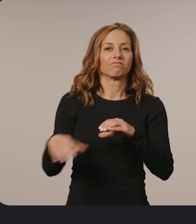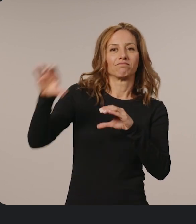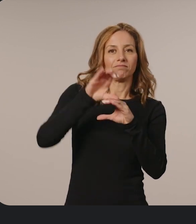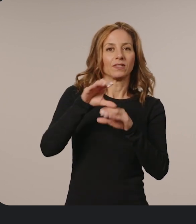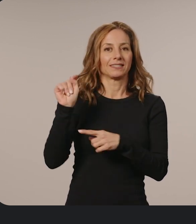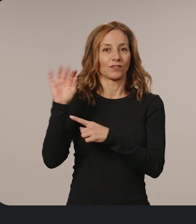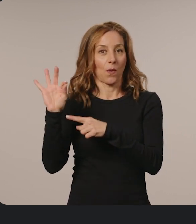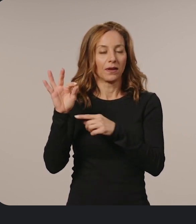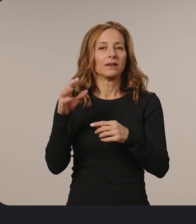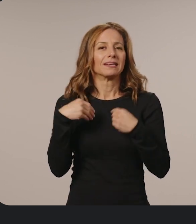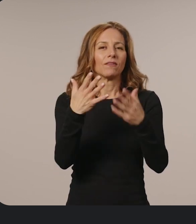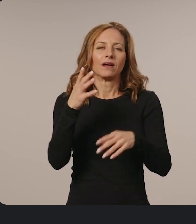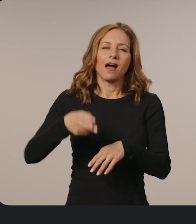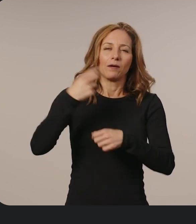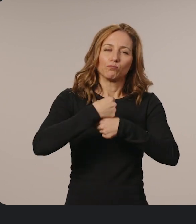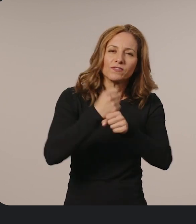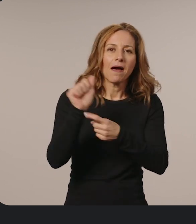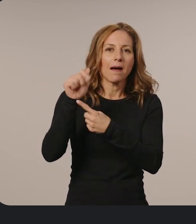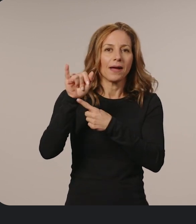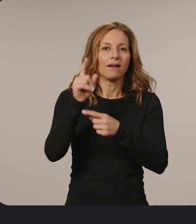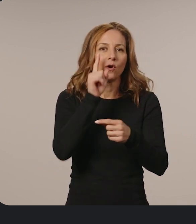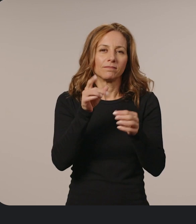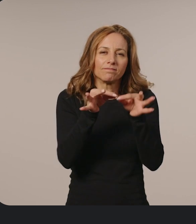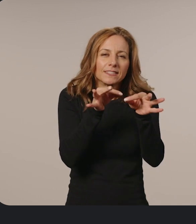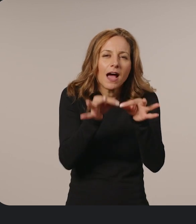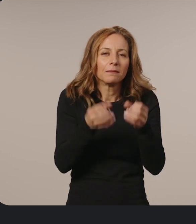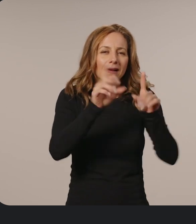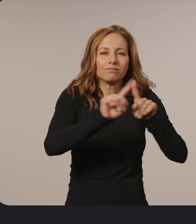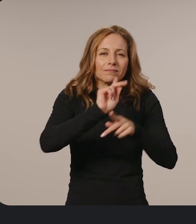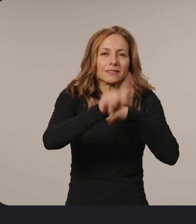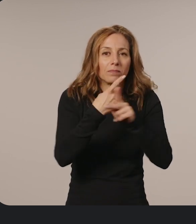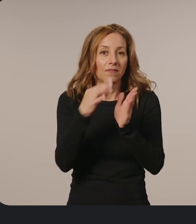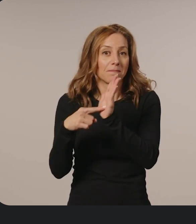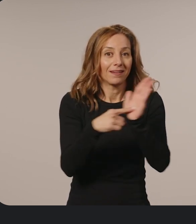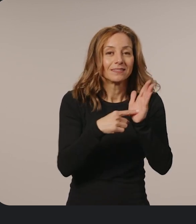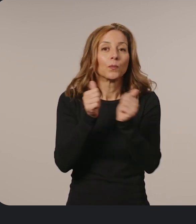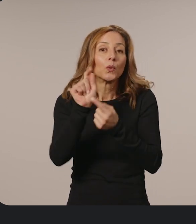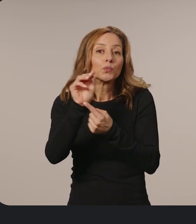Keras is built on top of TensorFlow, providing you a high-productivity API for defining many types of models